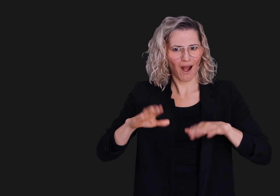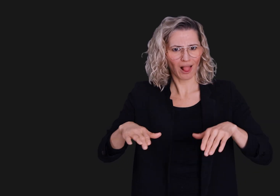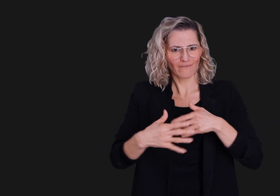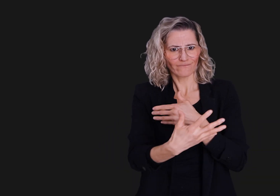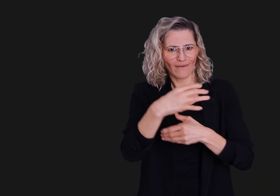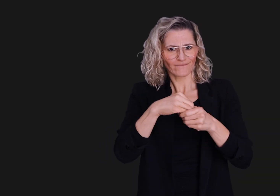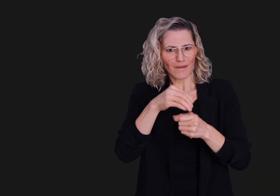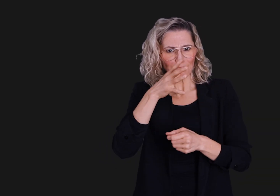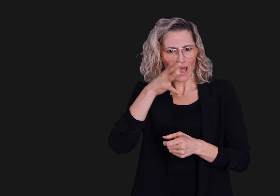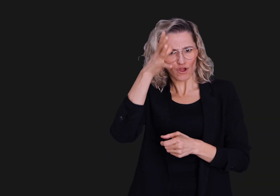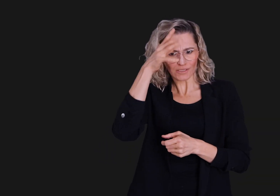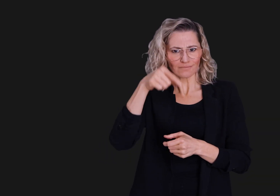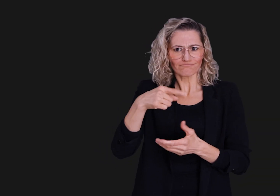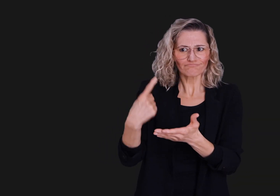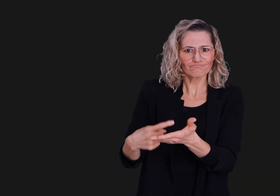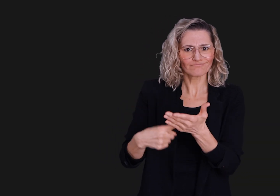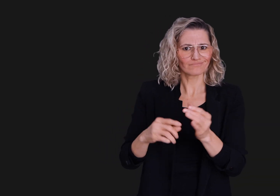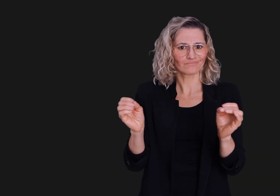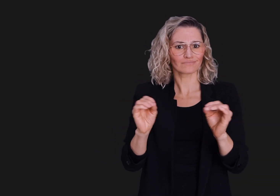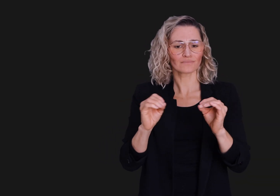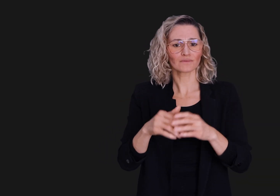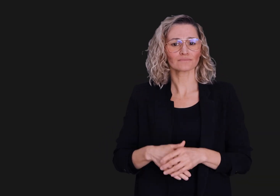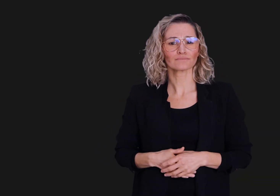They said that they are not included.